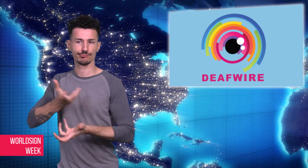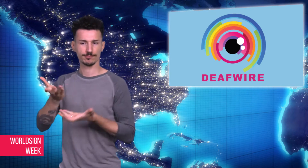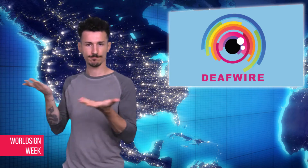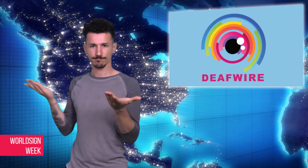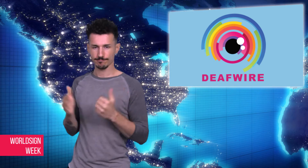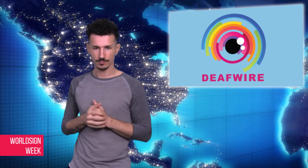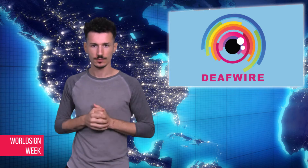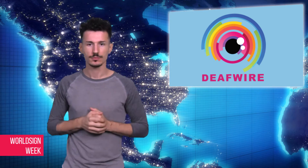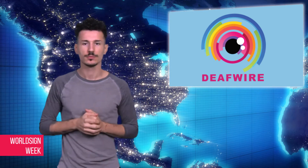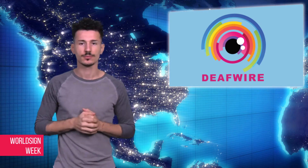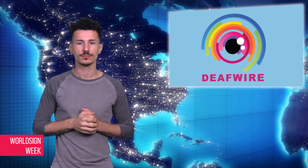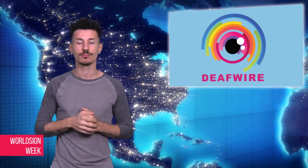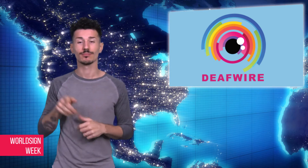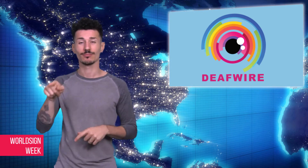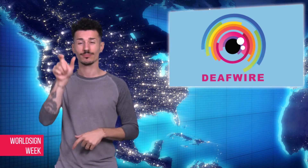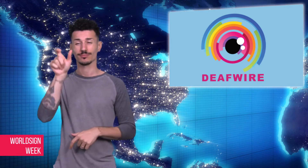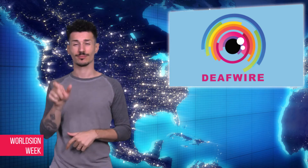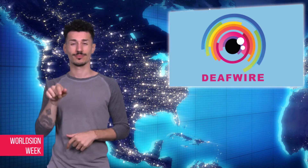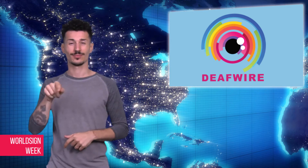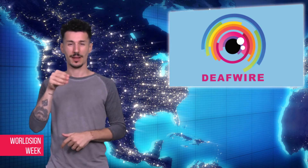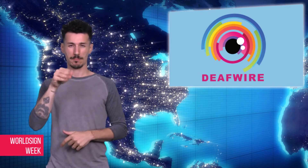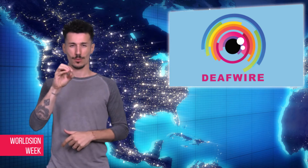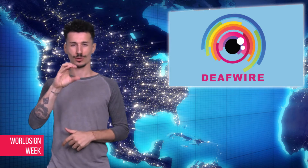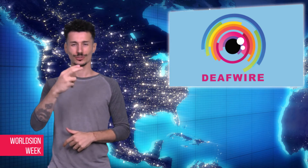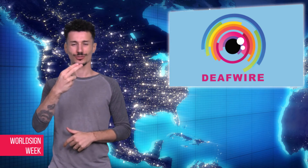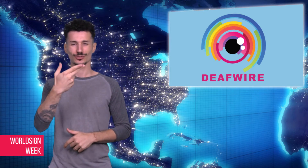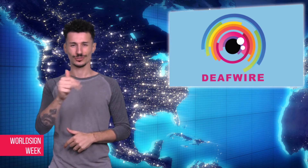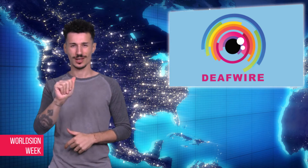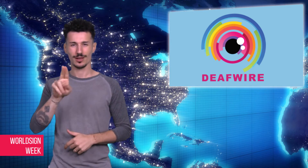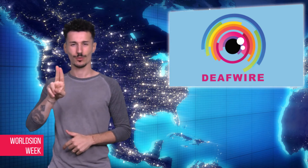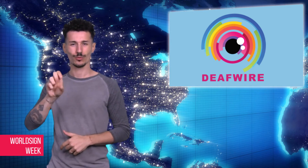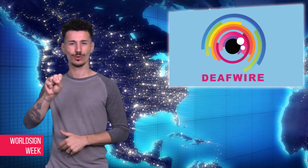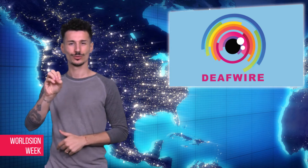as freedom of expression. Mocha Uson